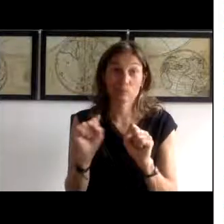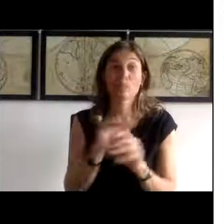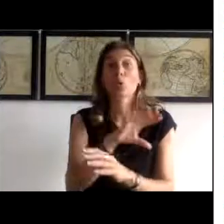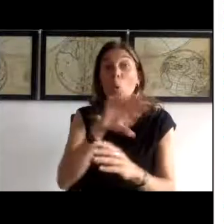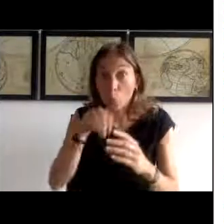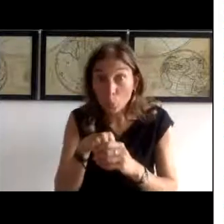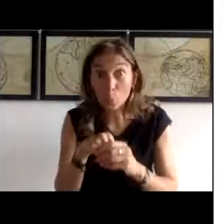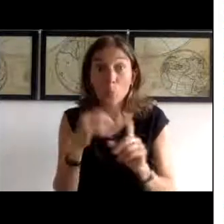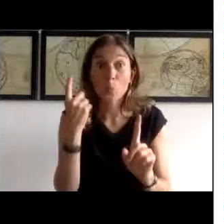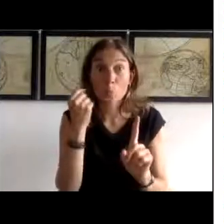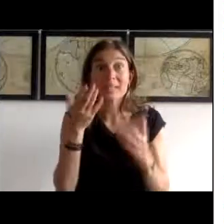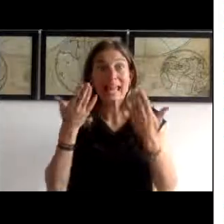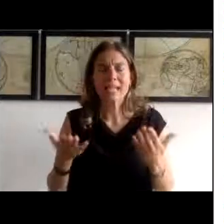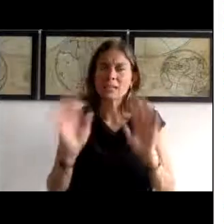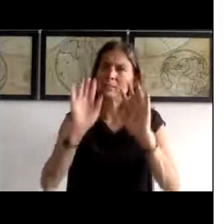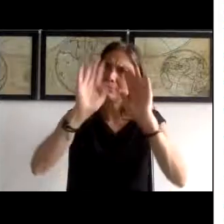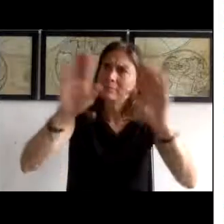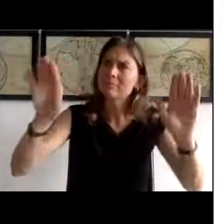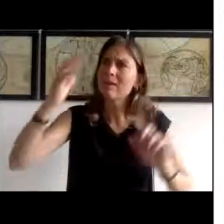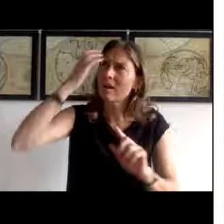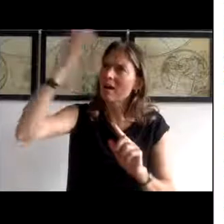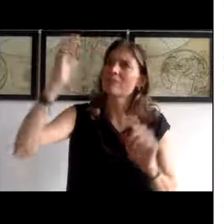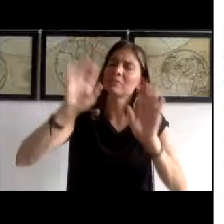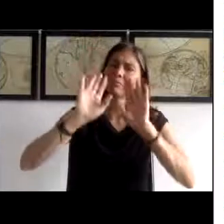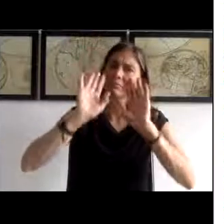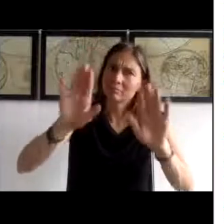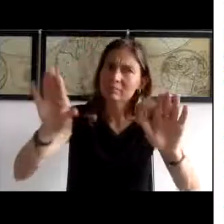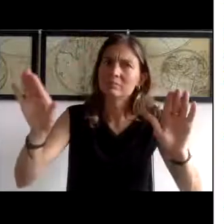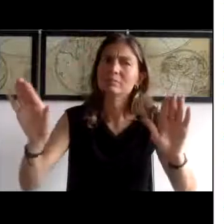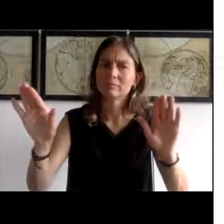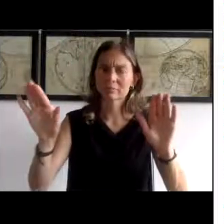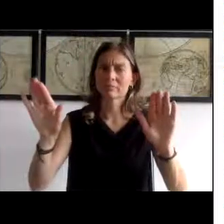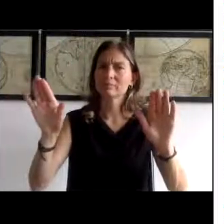so they can be easier access to funding in a sustainable manner.